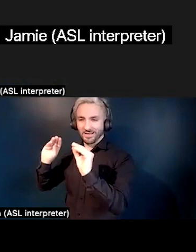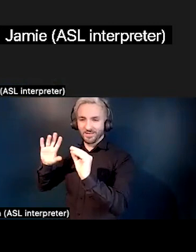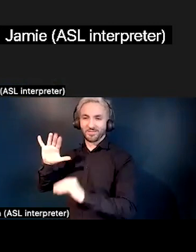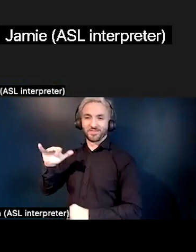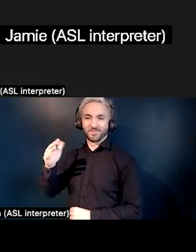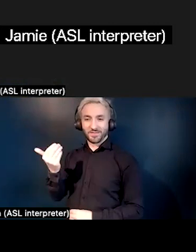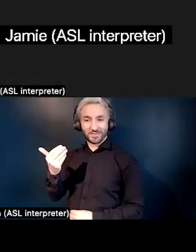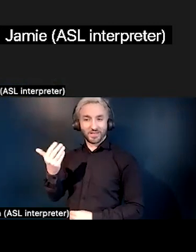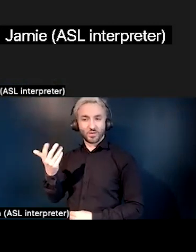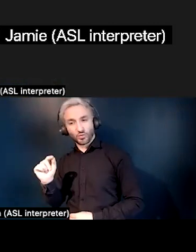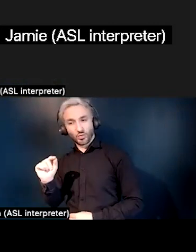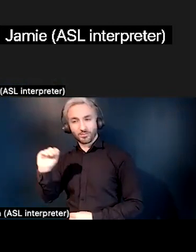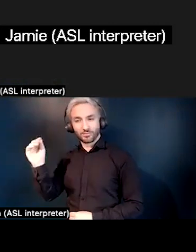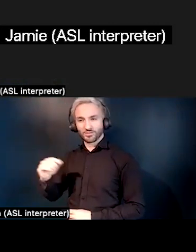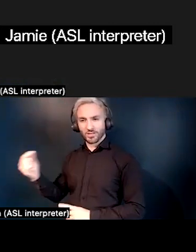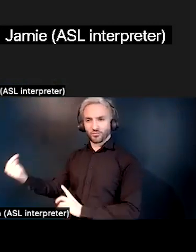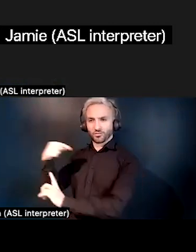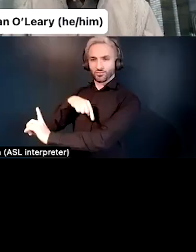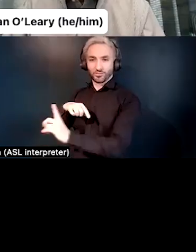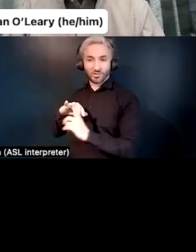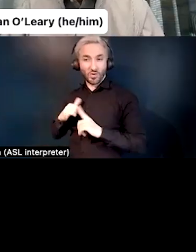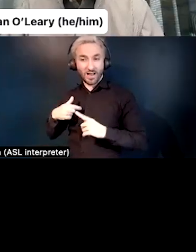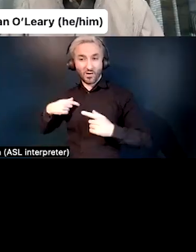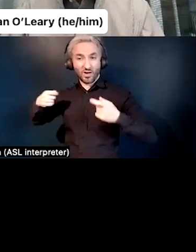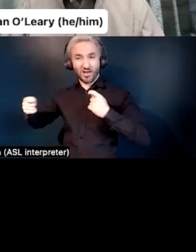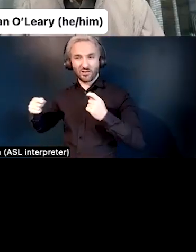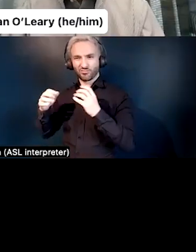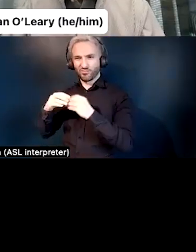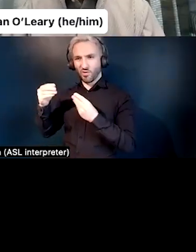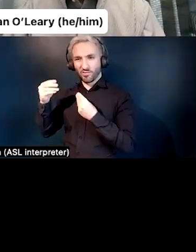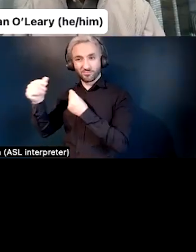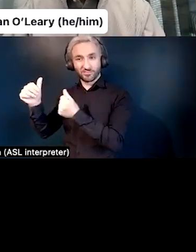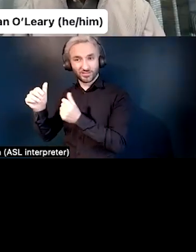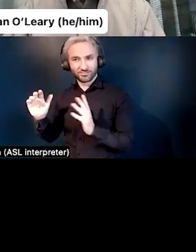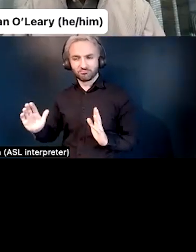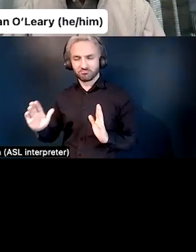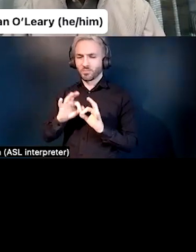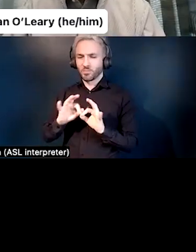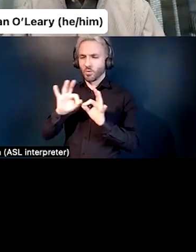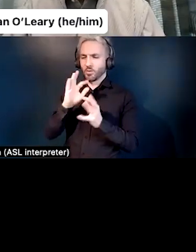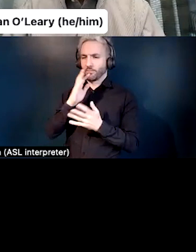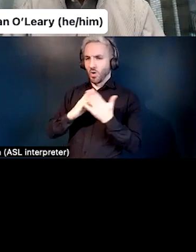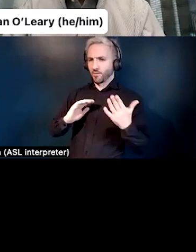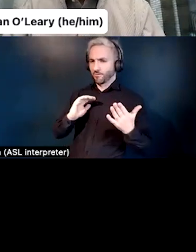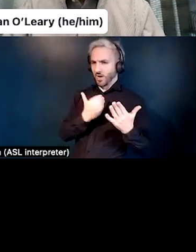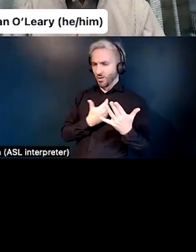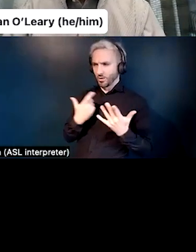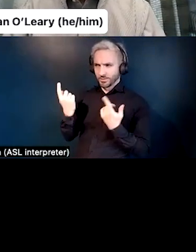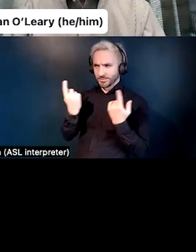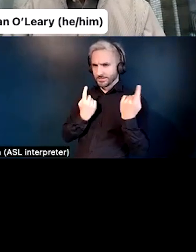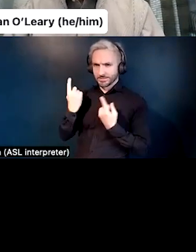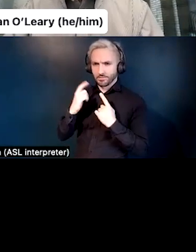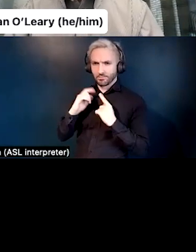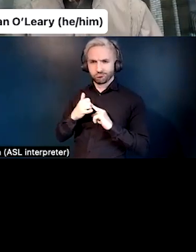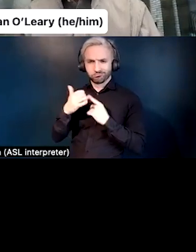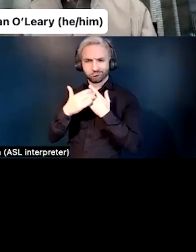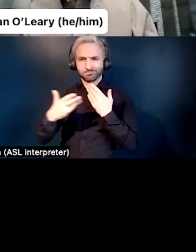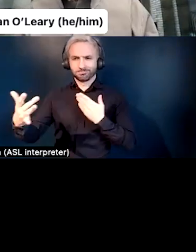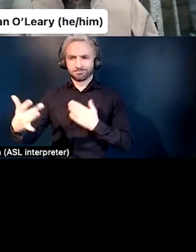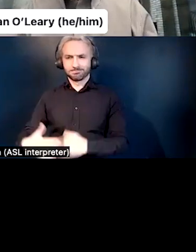ways to handle them more efficiently is an important part of our thinking going forward.